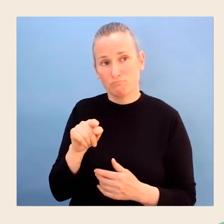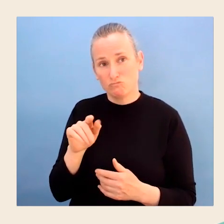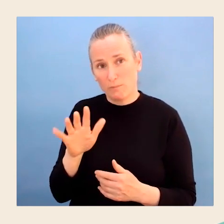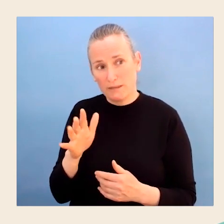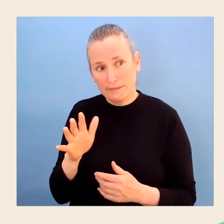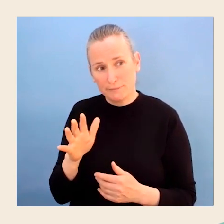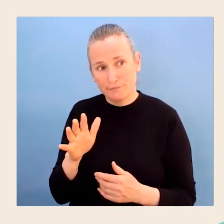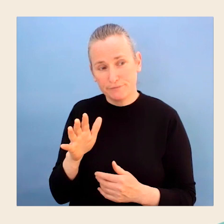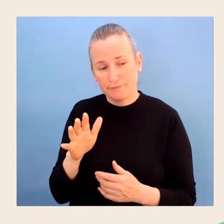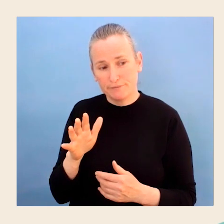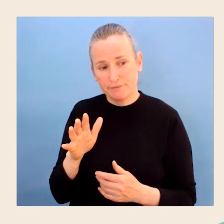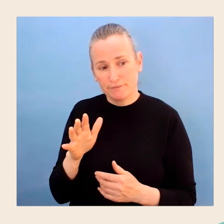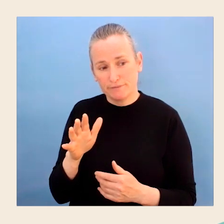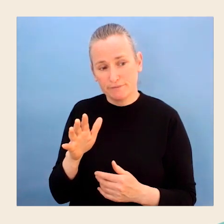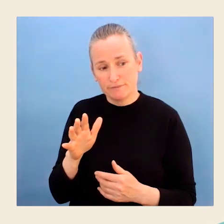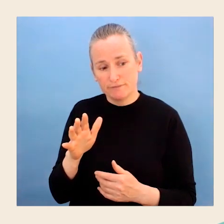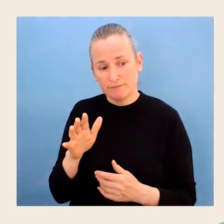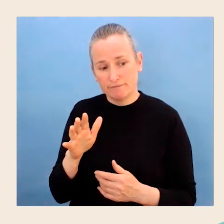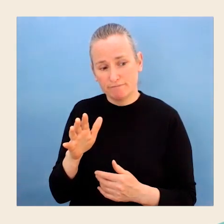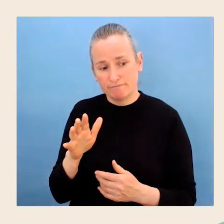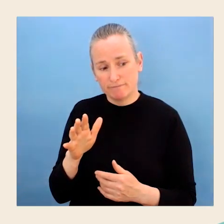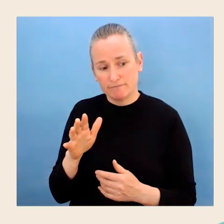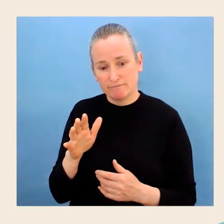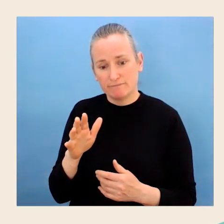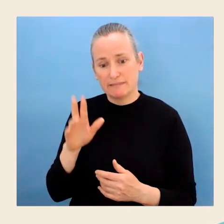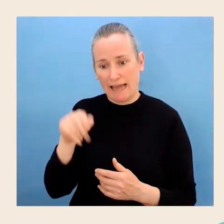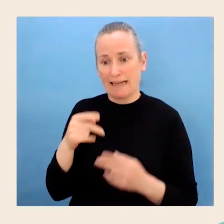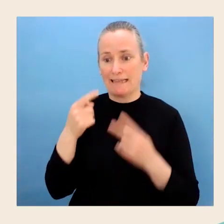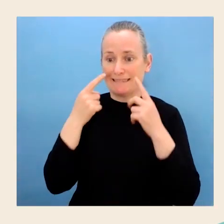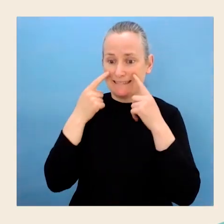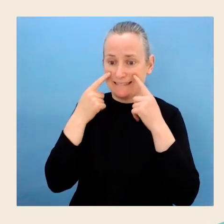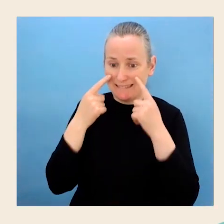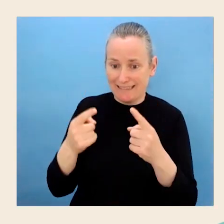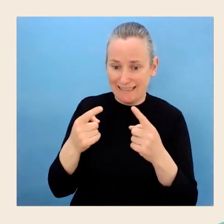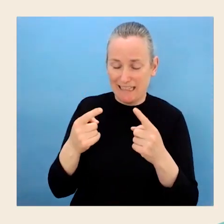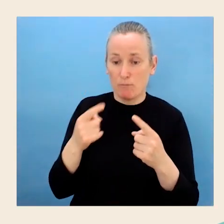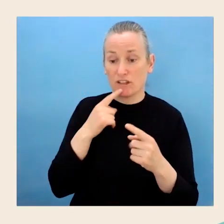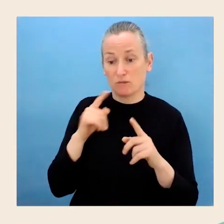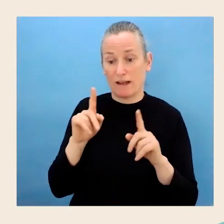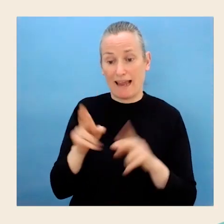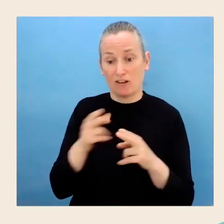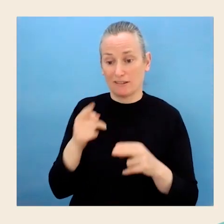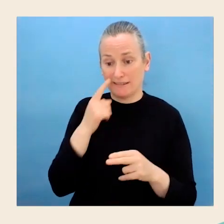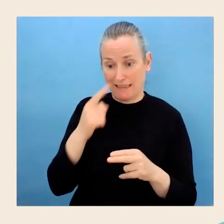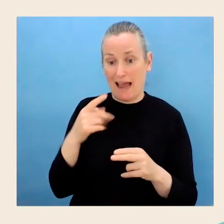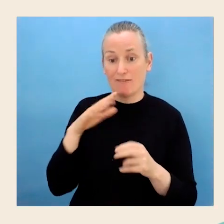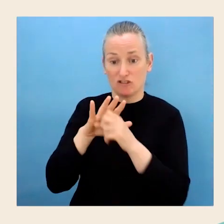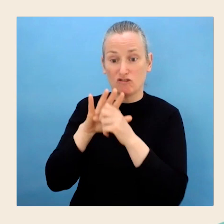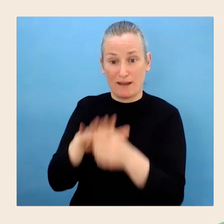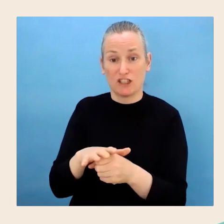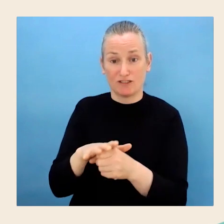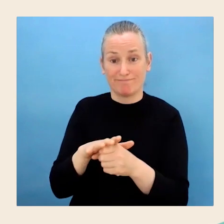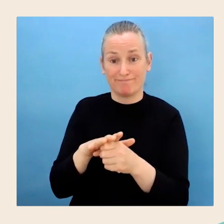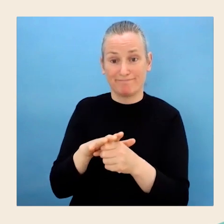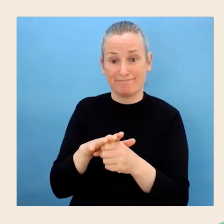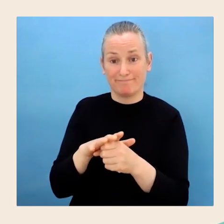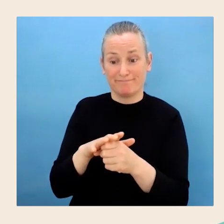but also implicit discrimination about our writing and about our work.